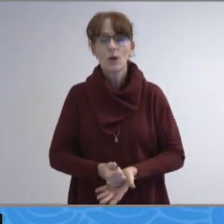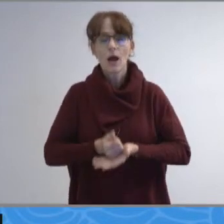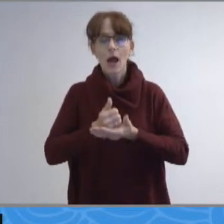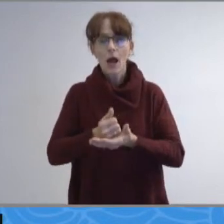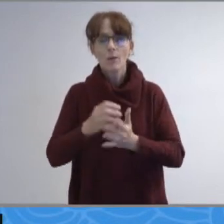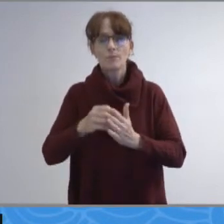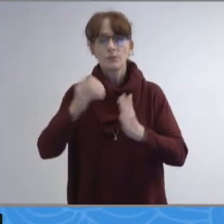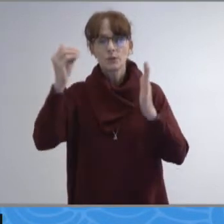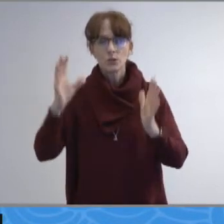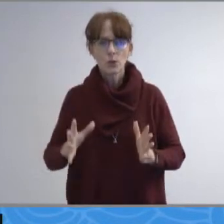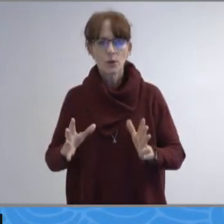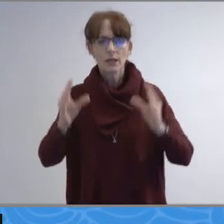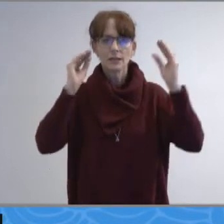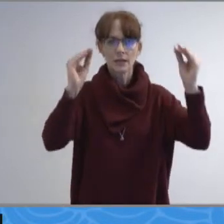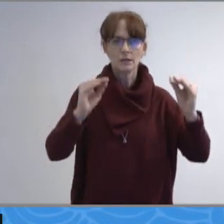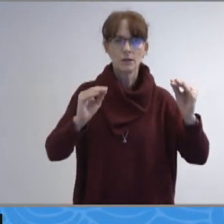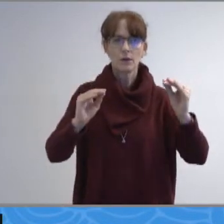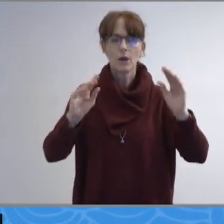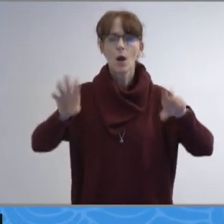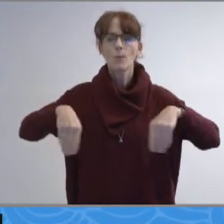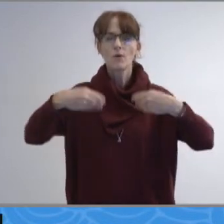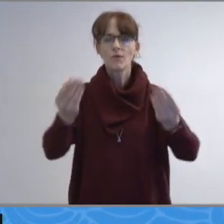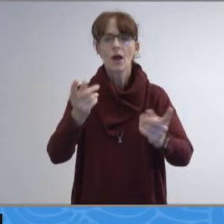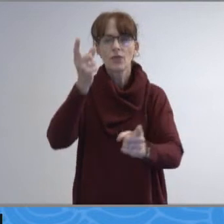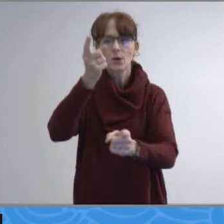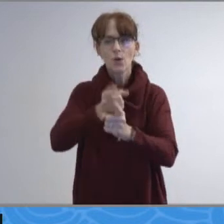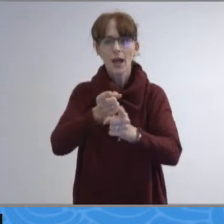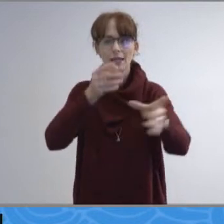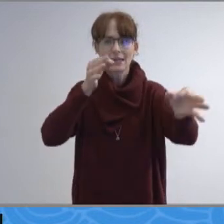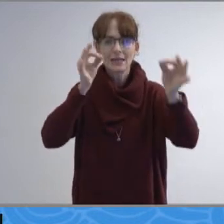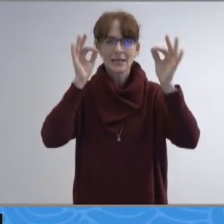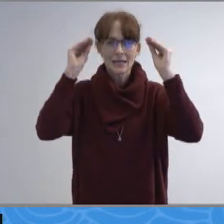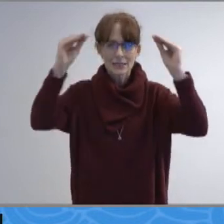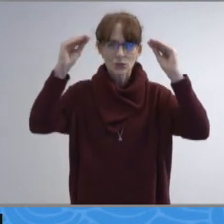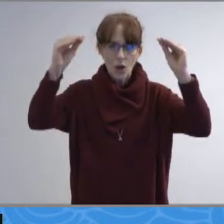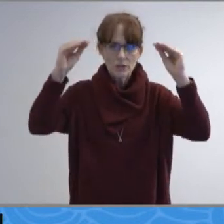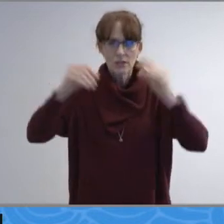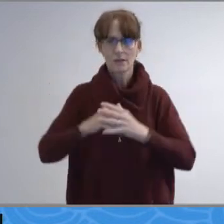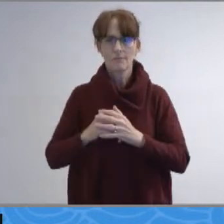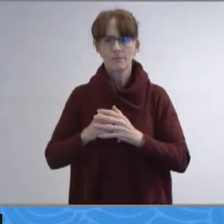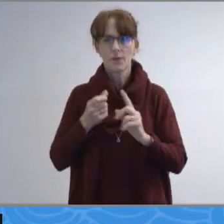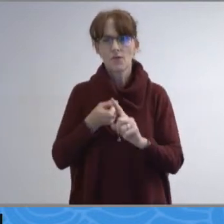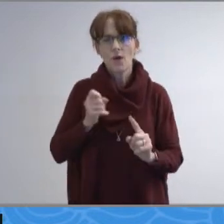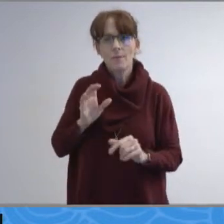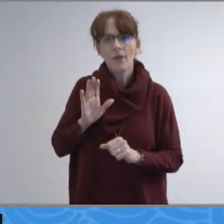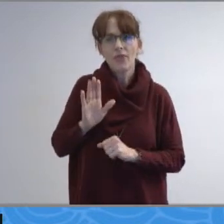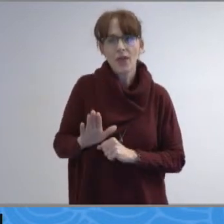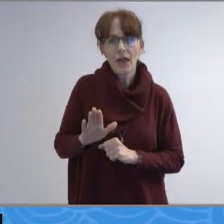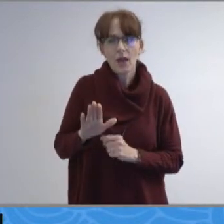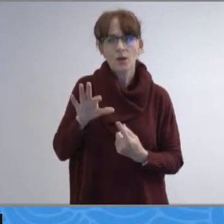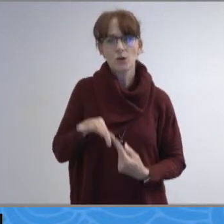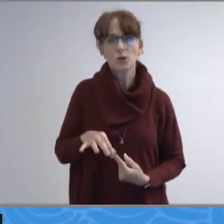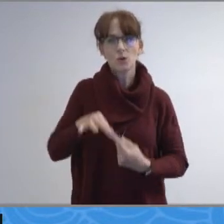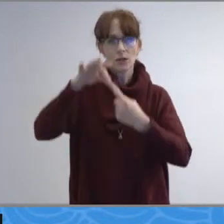provide the right instruction for your student based on their unique strengths and needs.